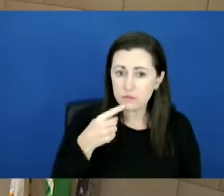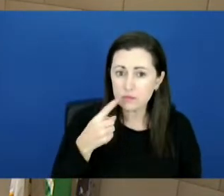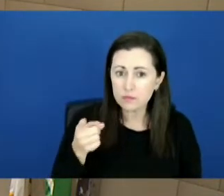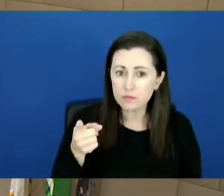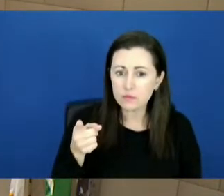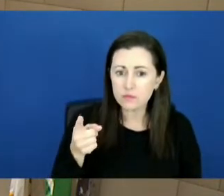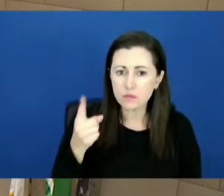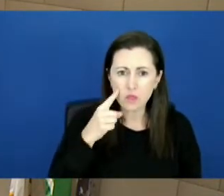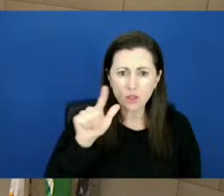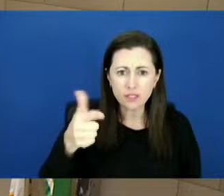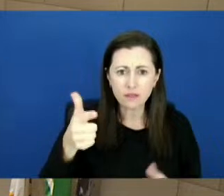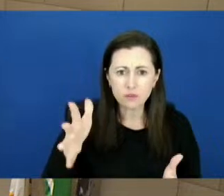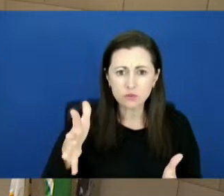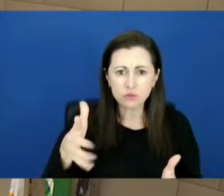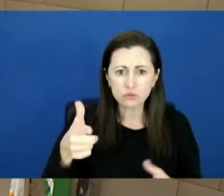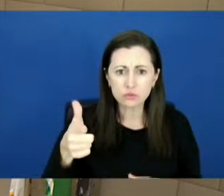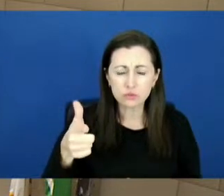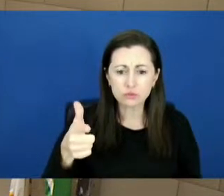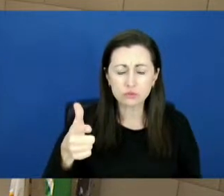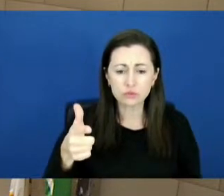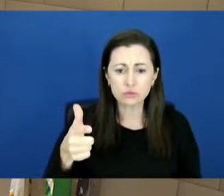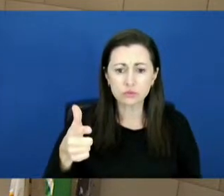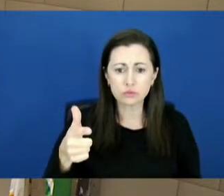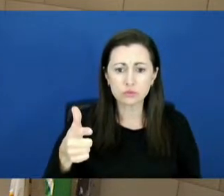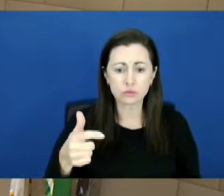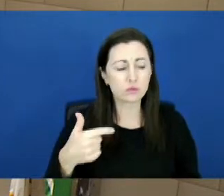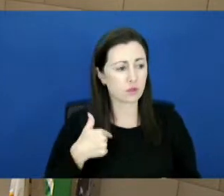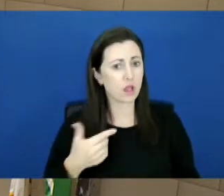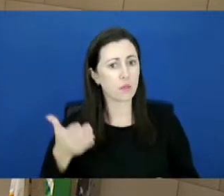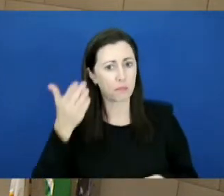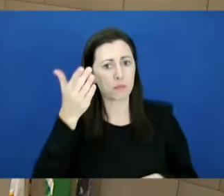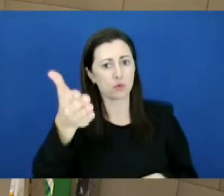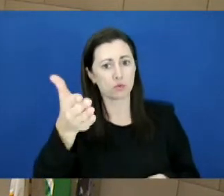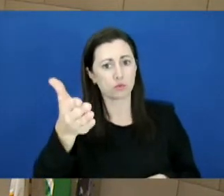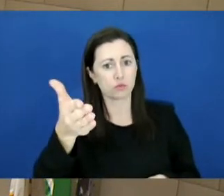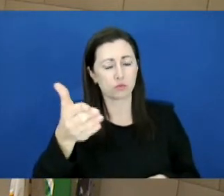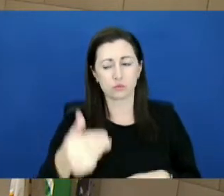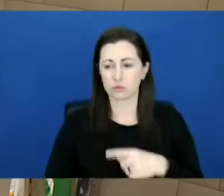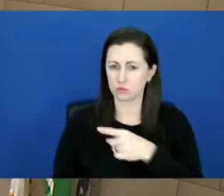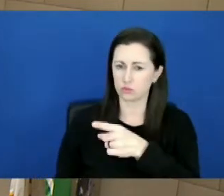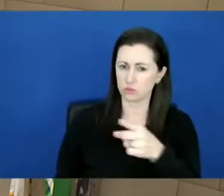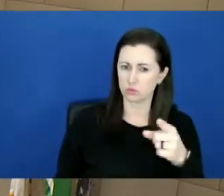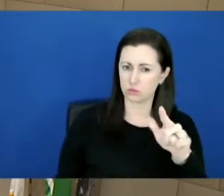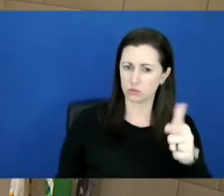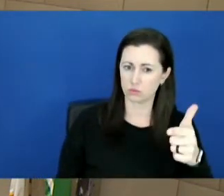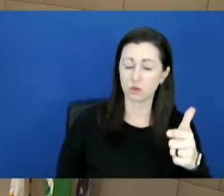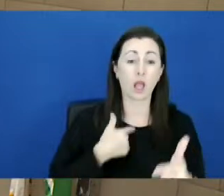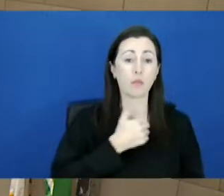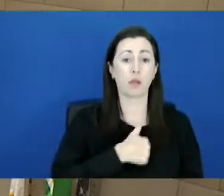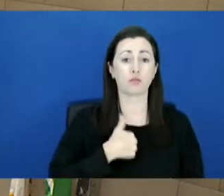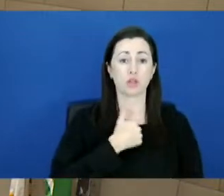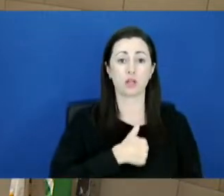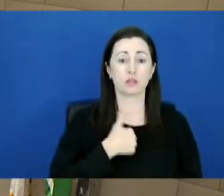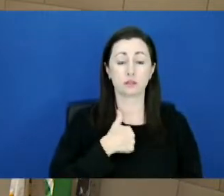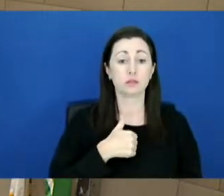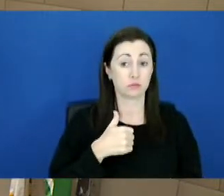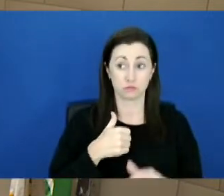IN FAVOR A AYE. YOU DON'T HAVE A -- I THOUGHT WE